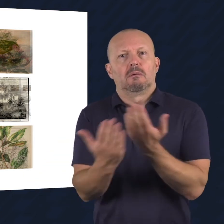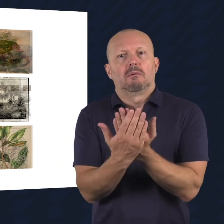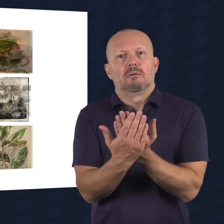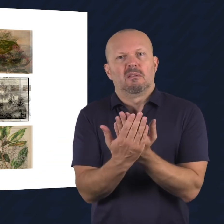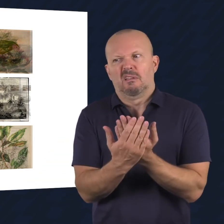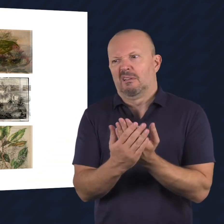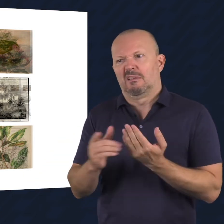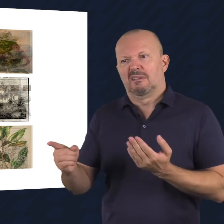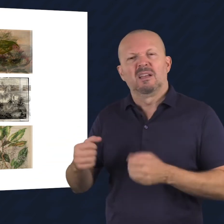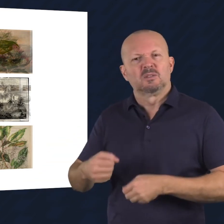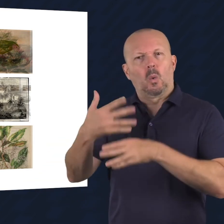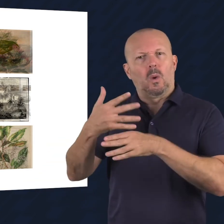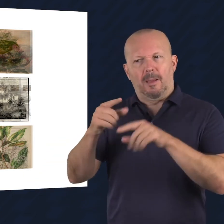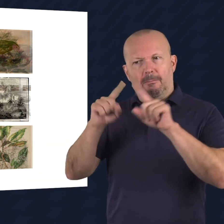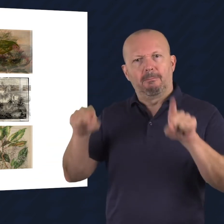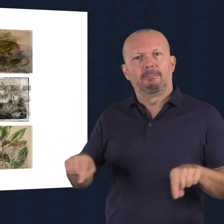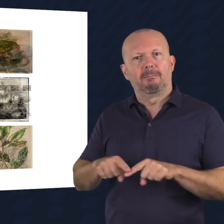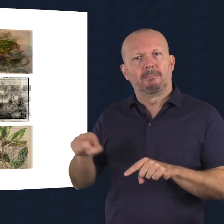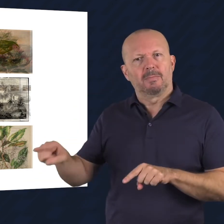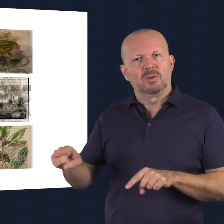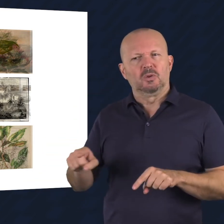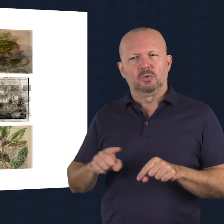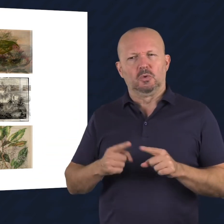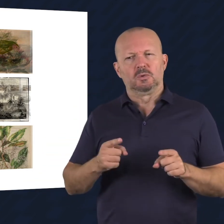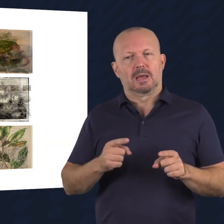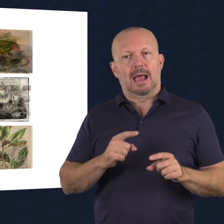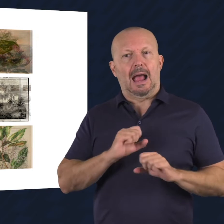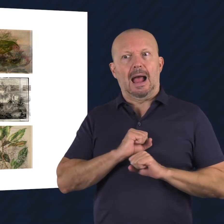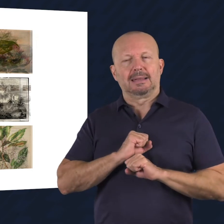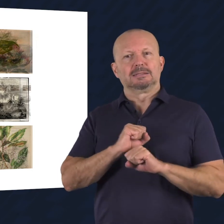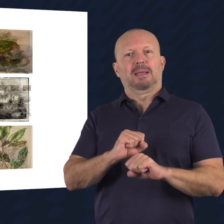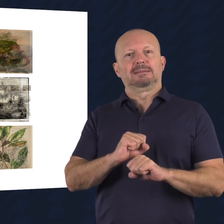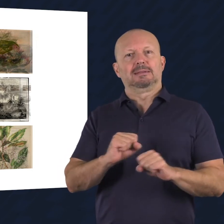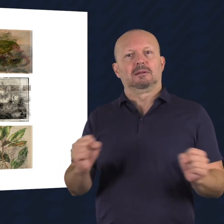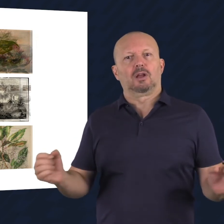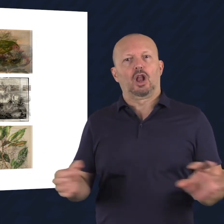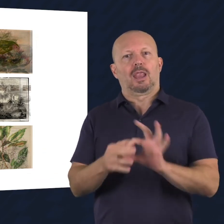we created a web portal entitled 'Unexpected Connections' that used algorithmic randomisation